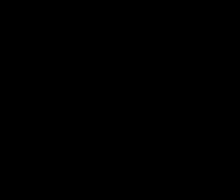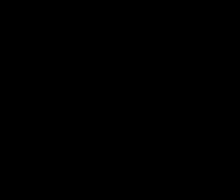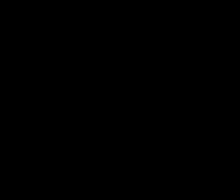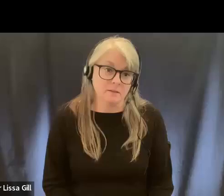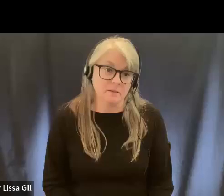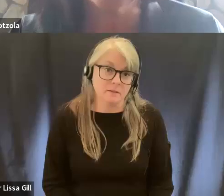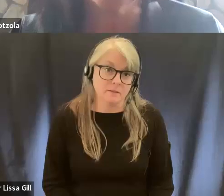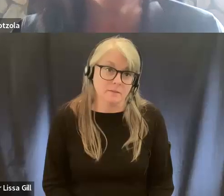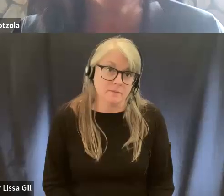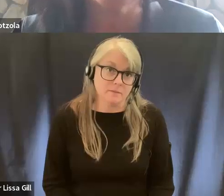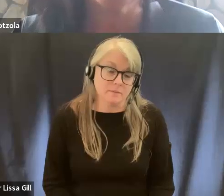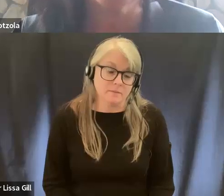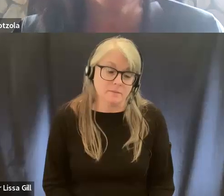Okay.